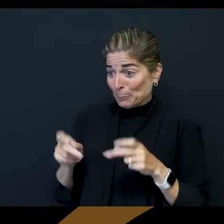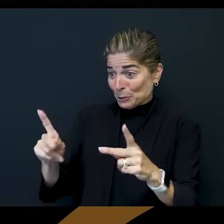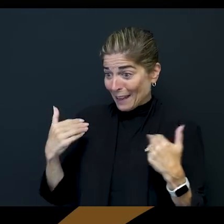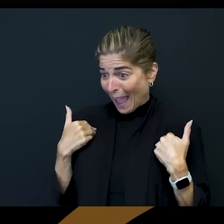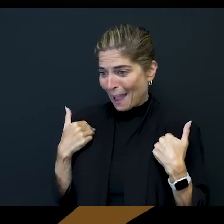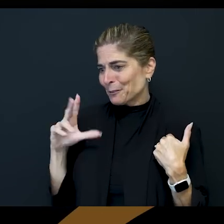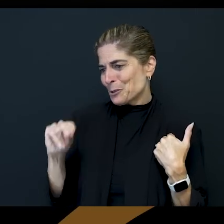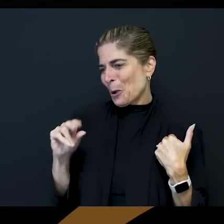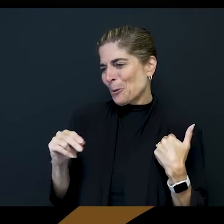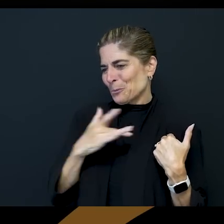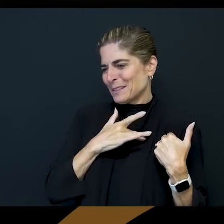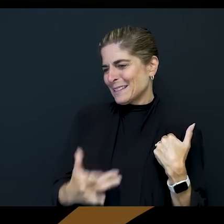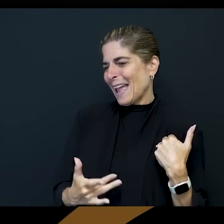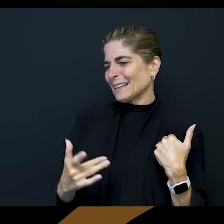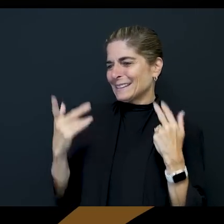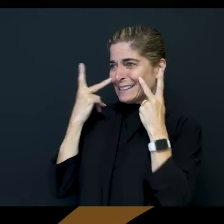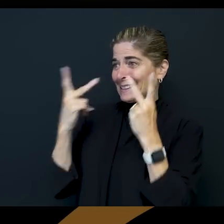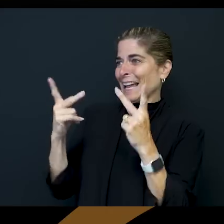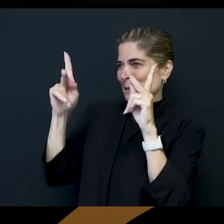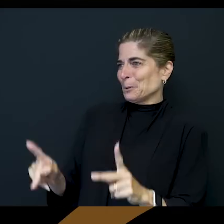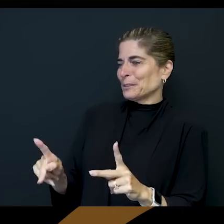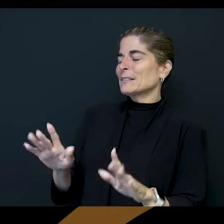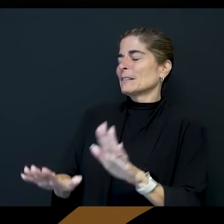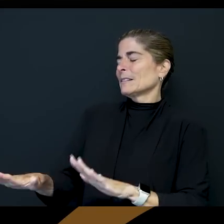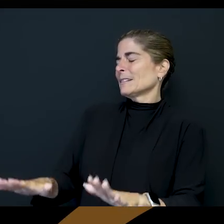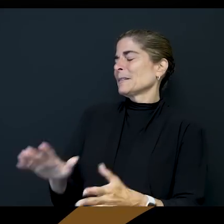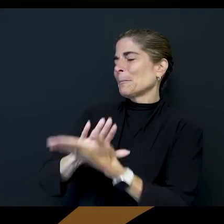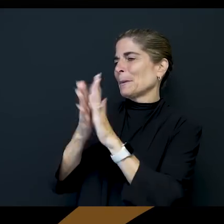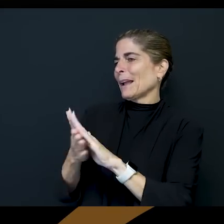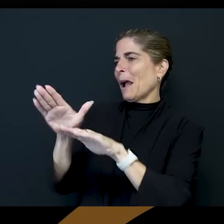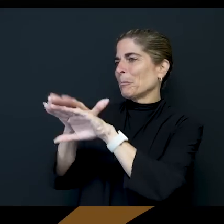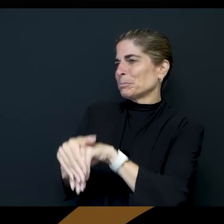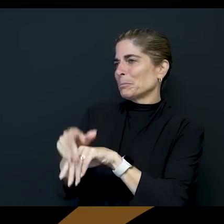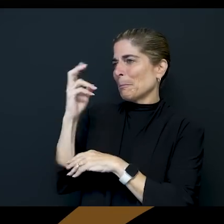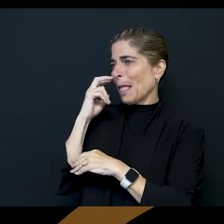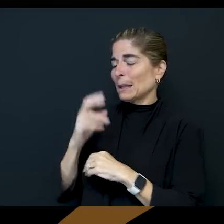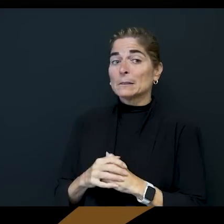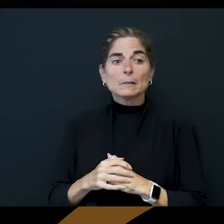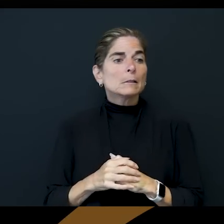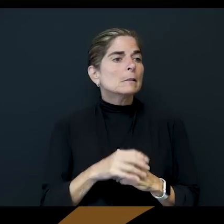Because blind characters are typically played by sighted people. Once Aria told me, “I've never seen my face.